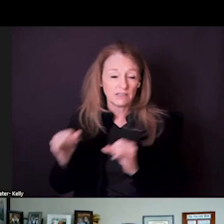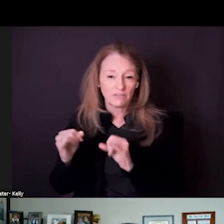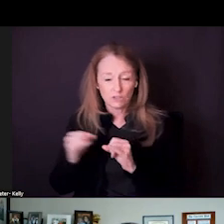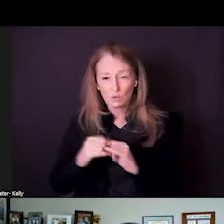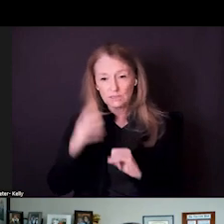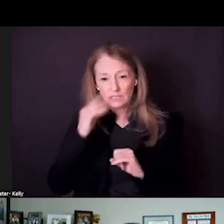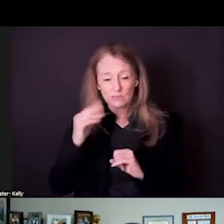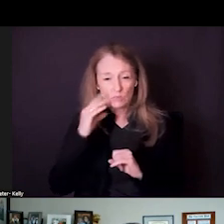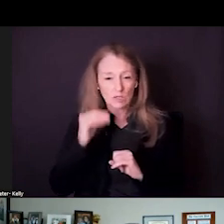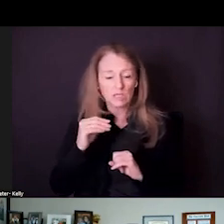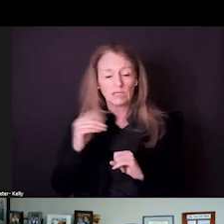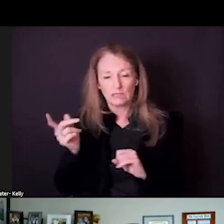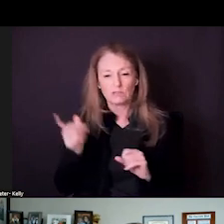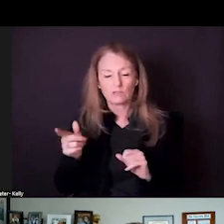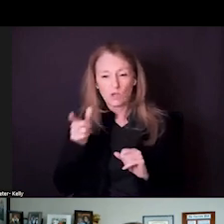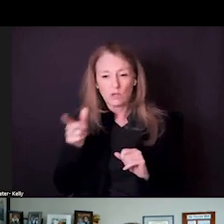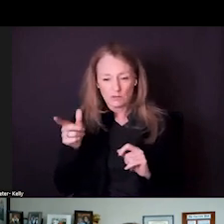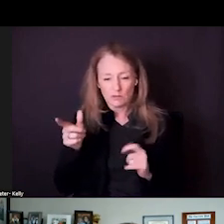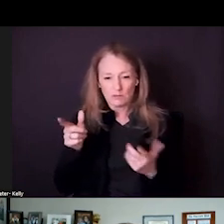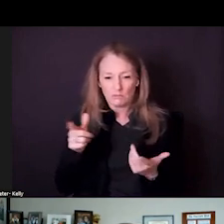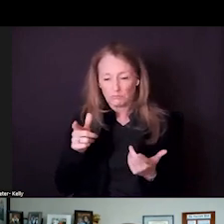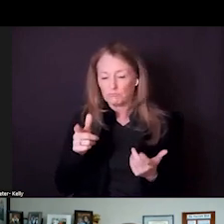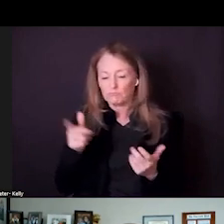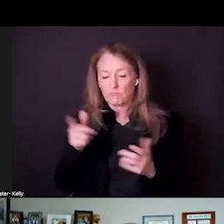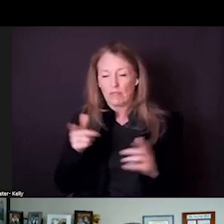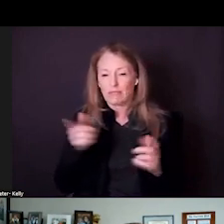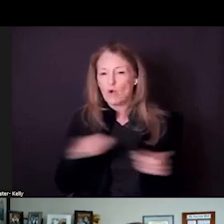THAT FIND THEM SERVICE IN A MENTAL HEALTH EMERGENCY TO SEEK